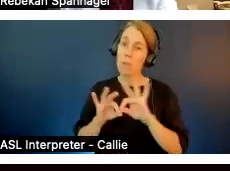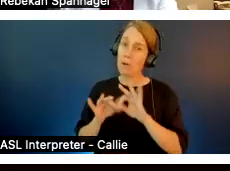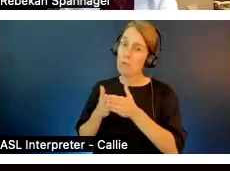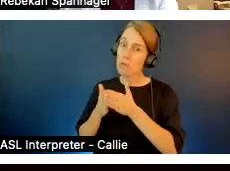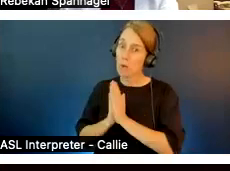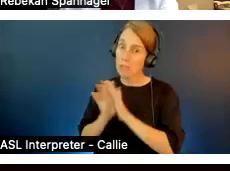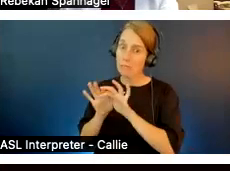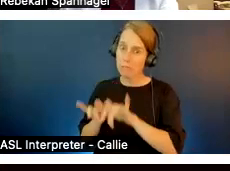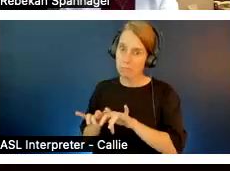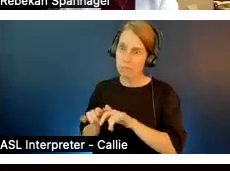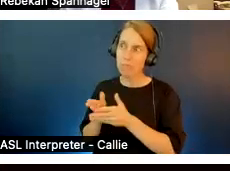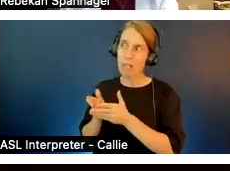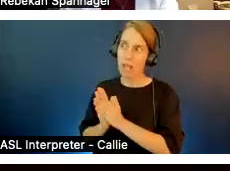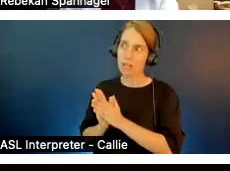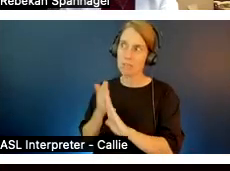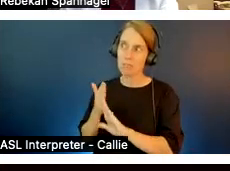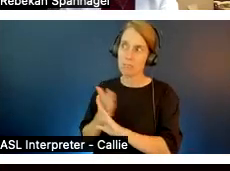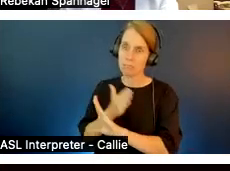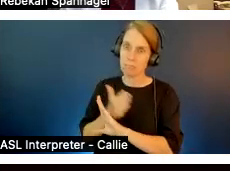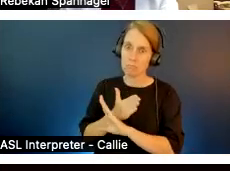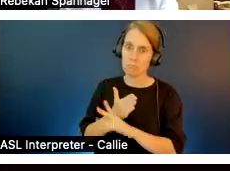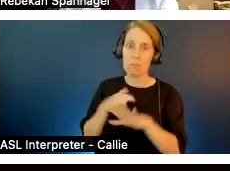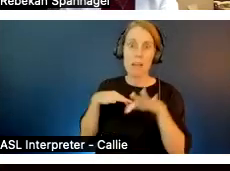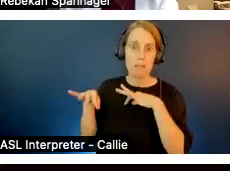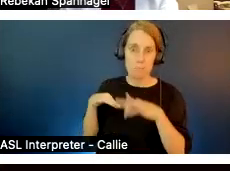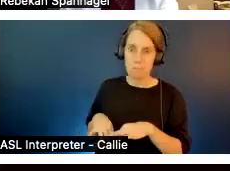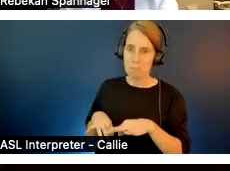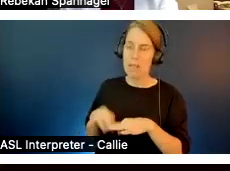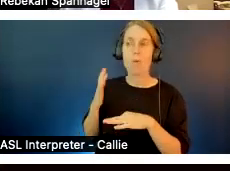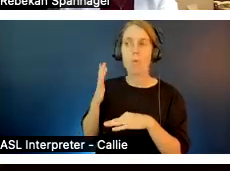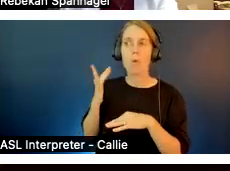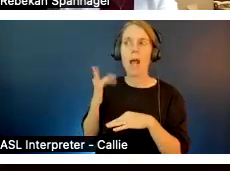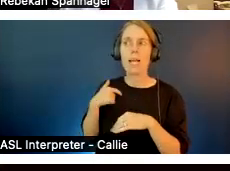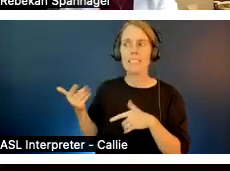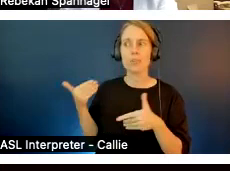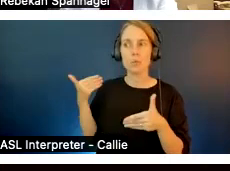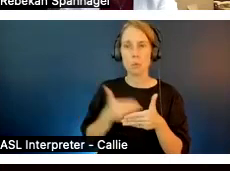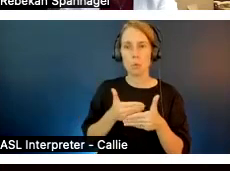soon as possible and be prepared to explain in that request why you want to have a hearing in